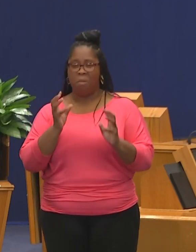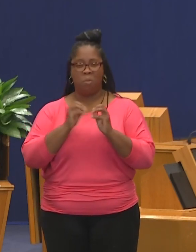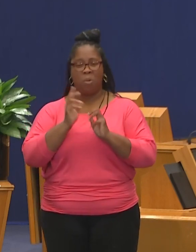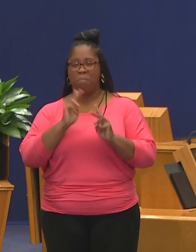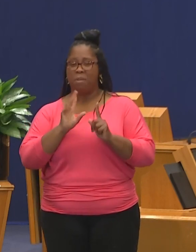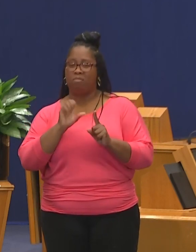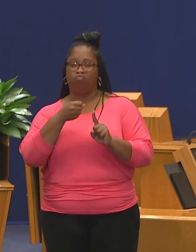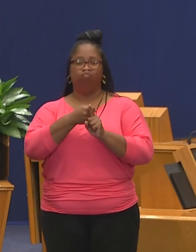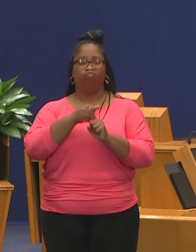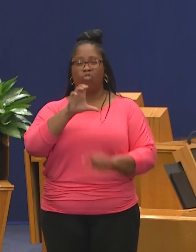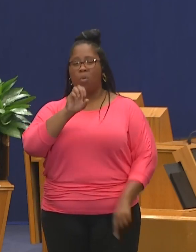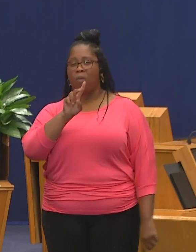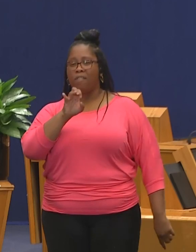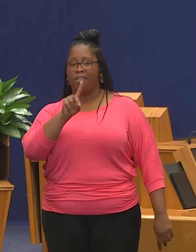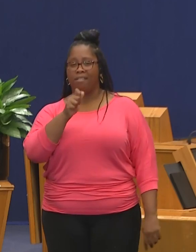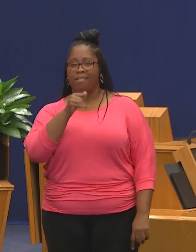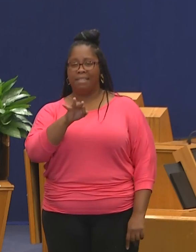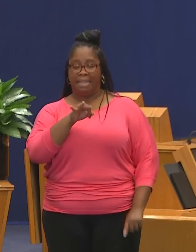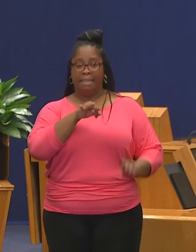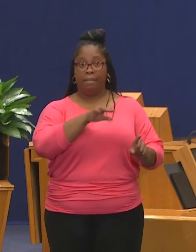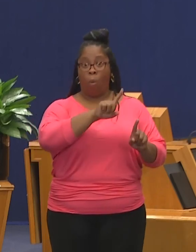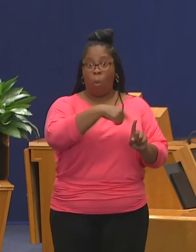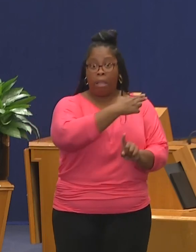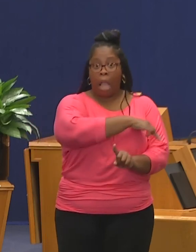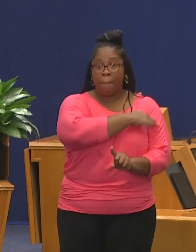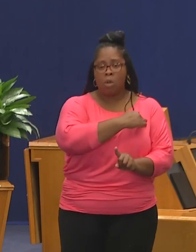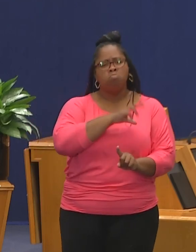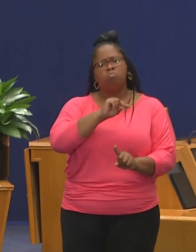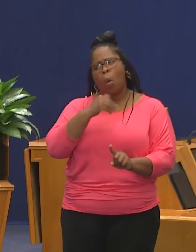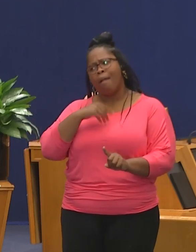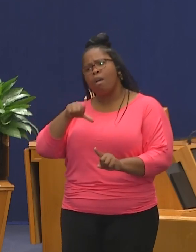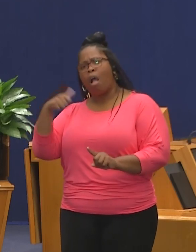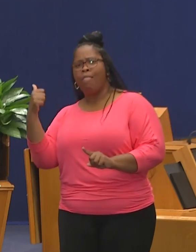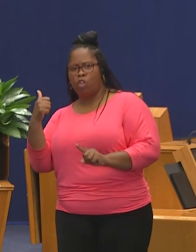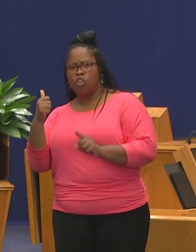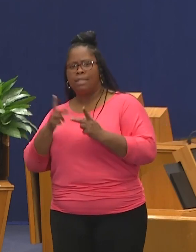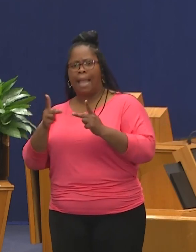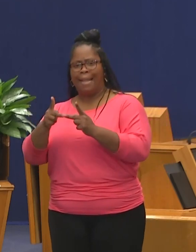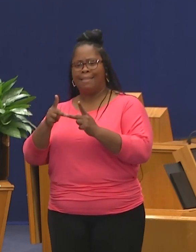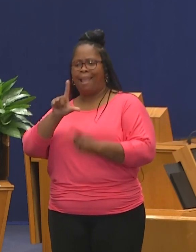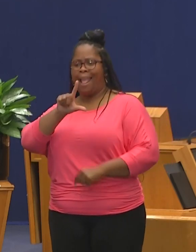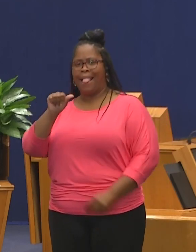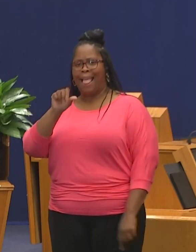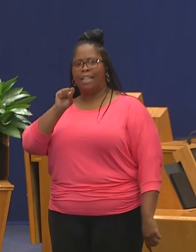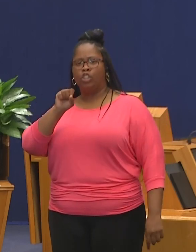SURGE AS NEEDED FOR PATIENTS WITH COVID 9. THIS HAS BEEN SUPPLEMENTED BY